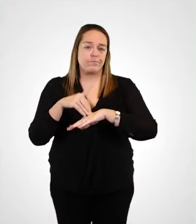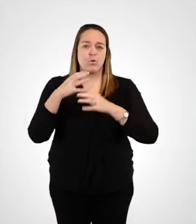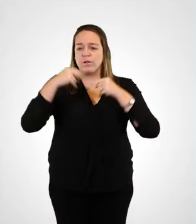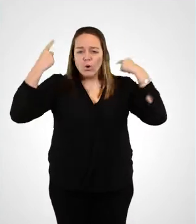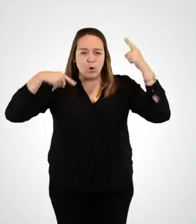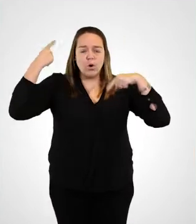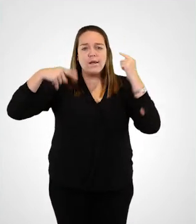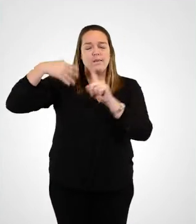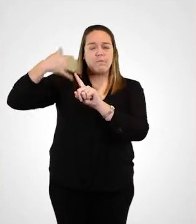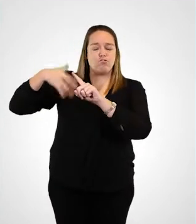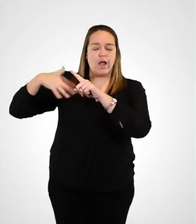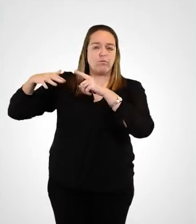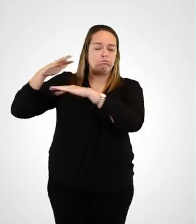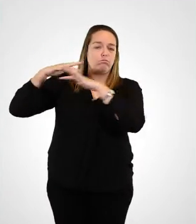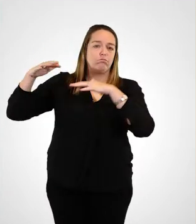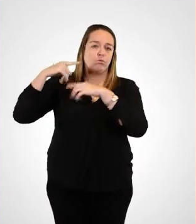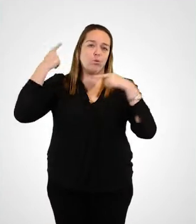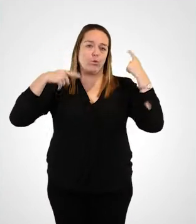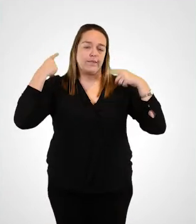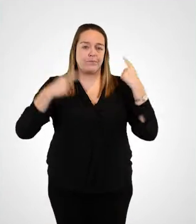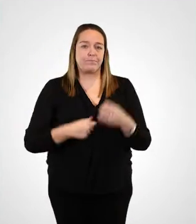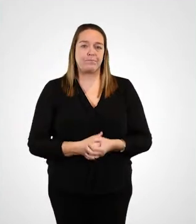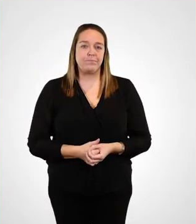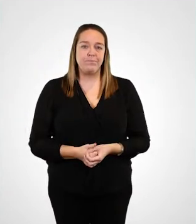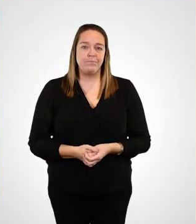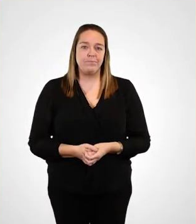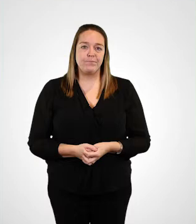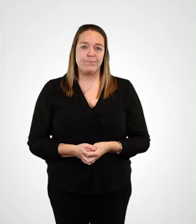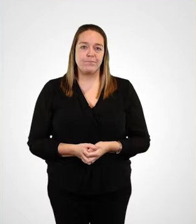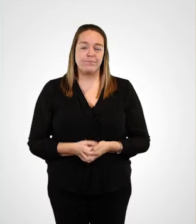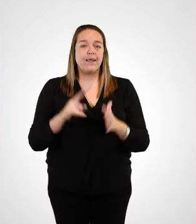that background noise causes them.